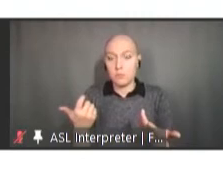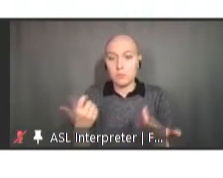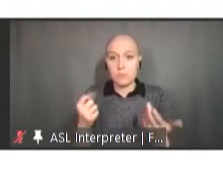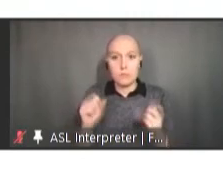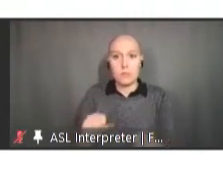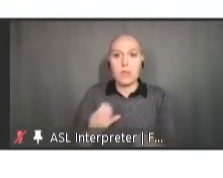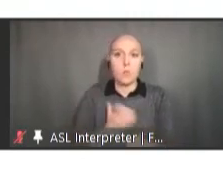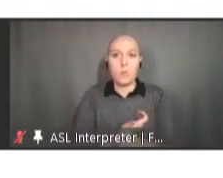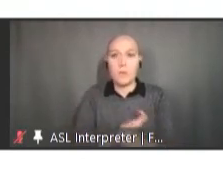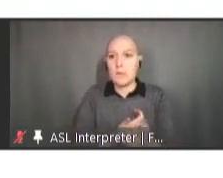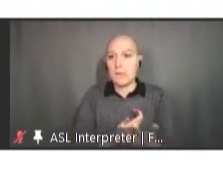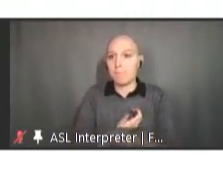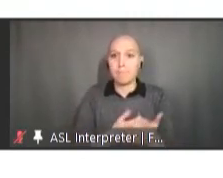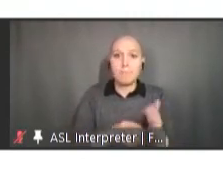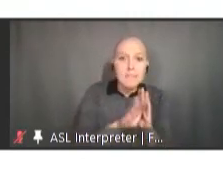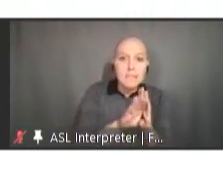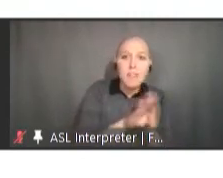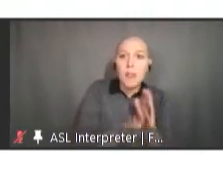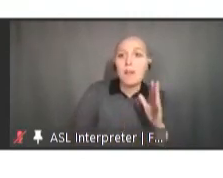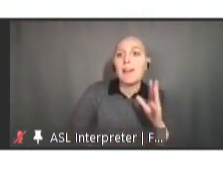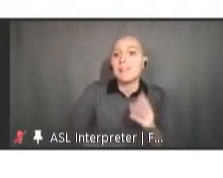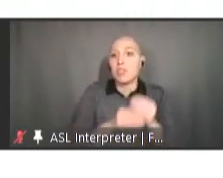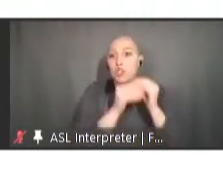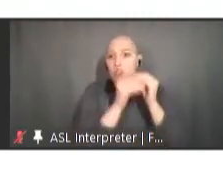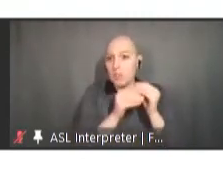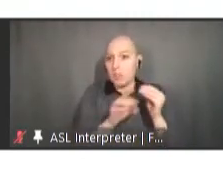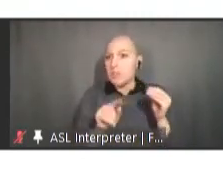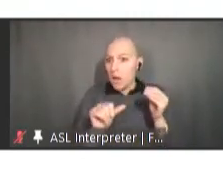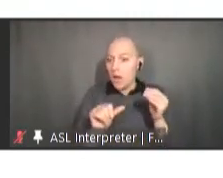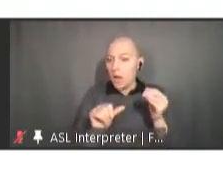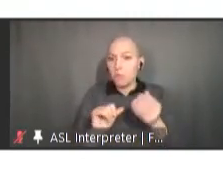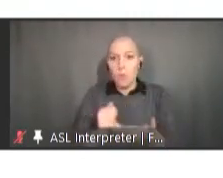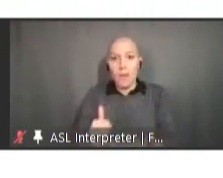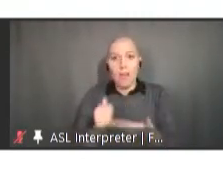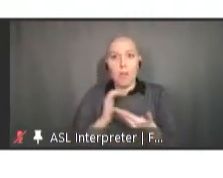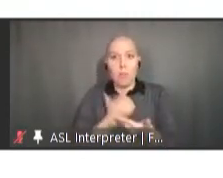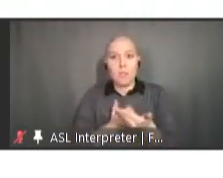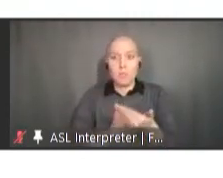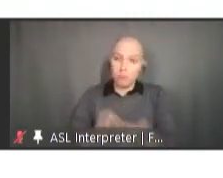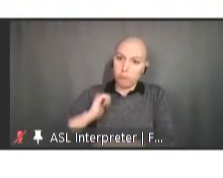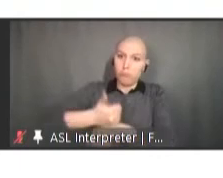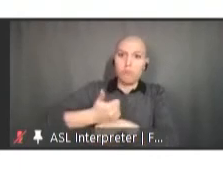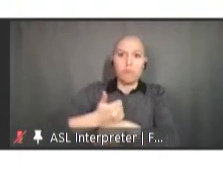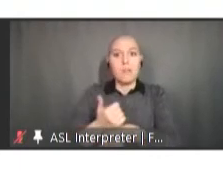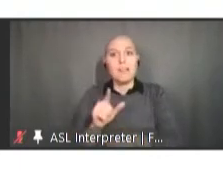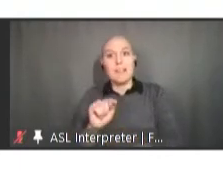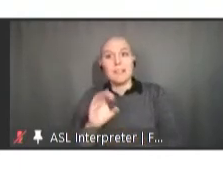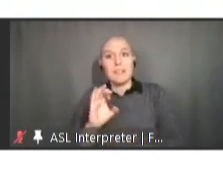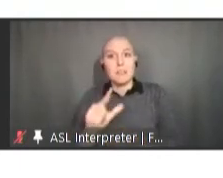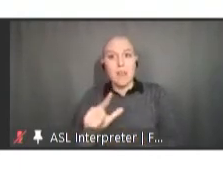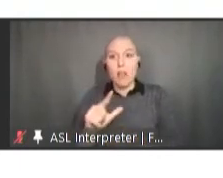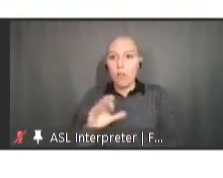develop additional data to help us establish a T cell correlate of protection? Thank you.